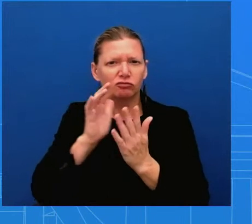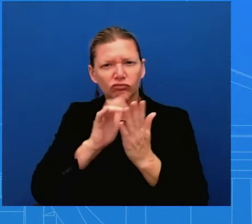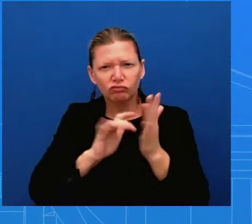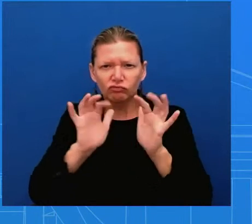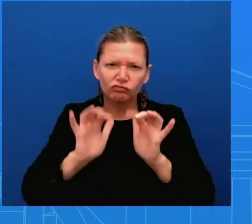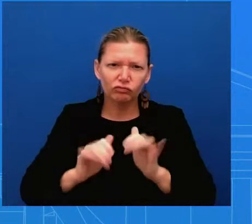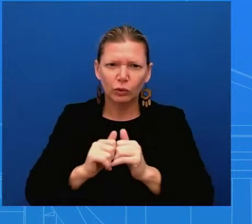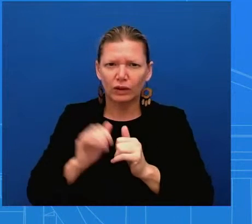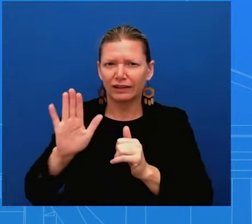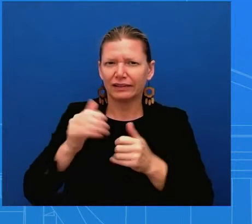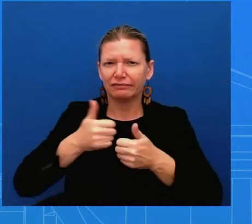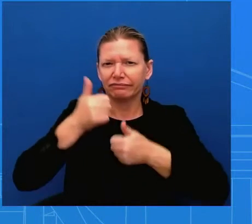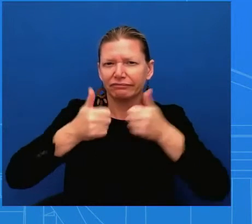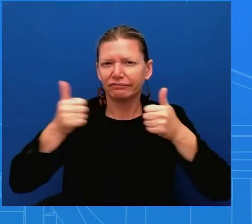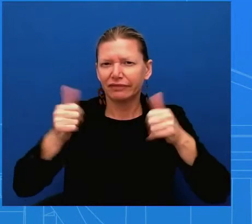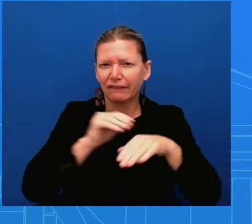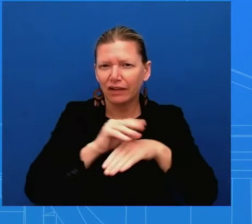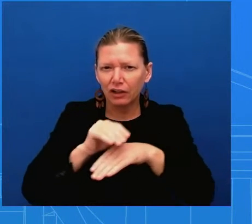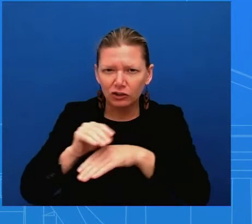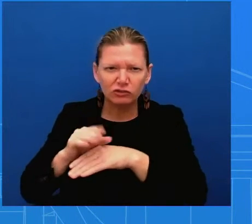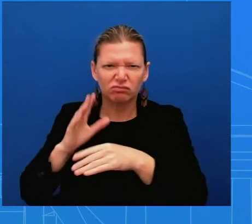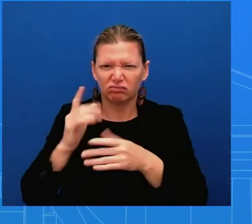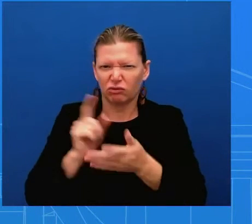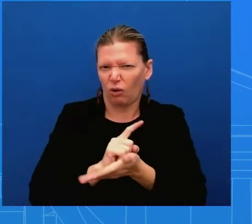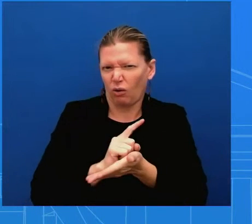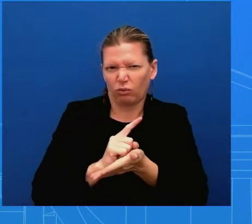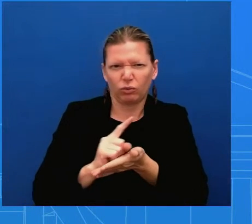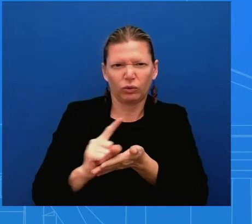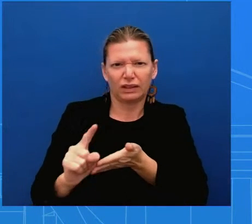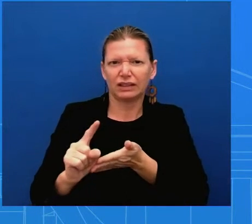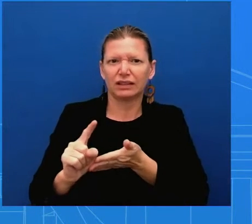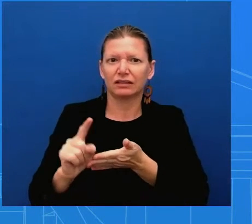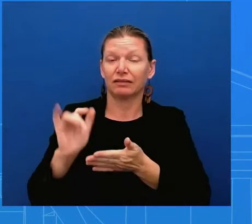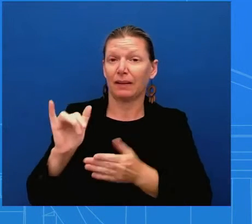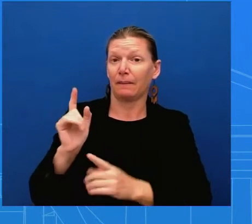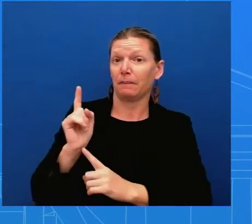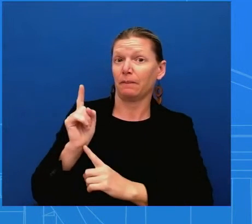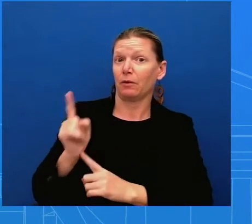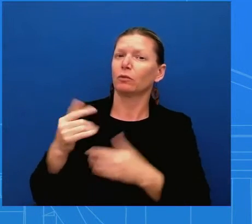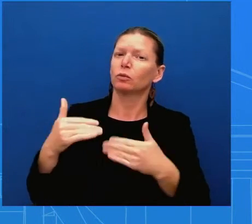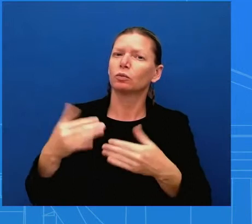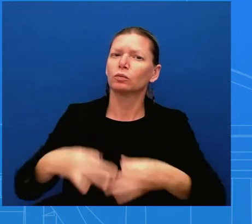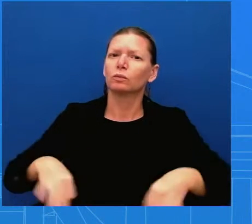Let's not forget, some of these -- some of these graduates missed out on their graduation